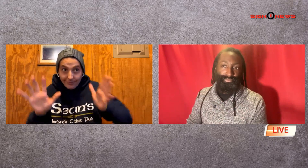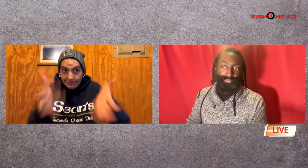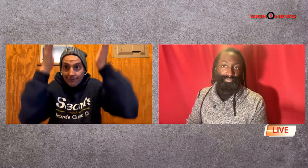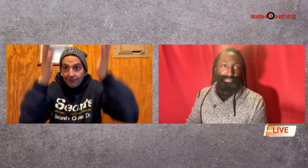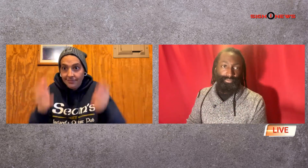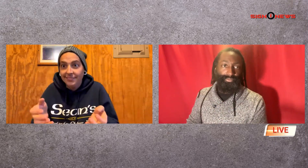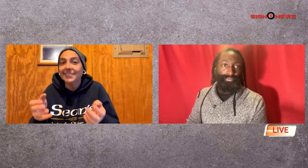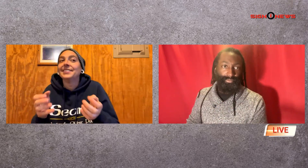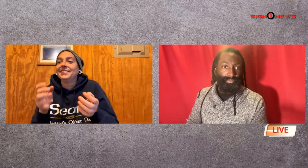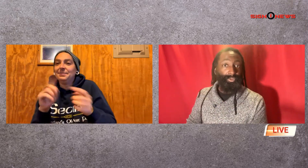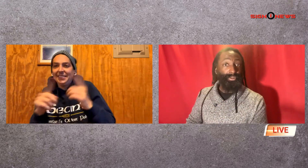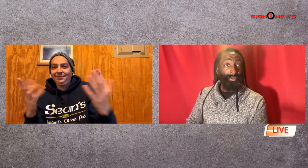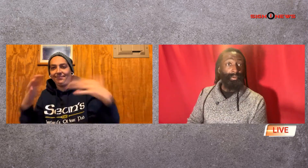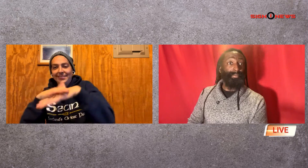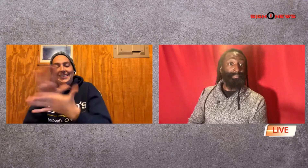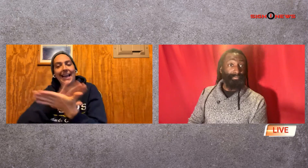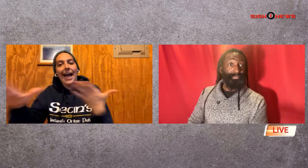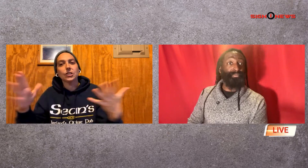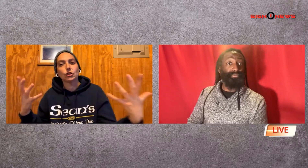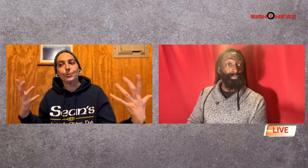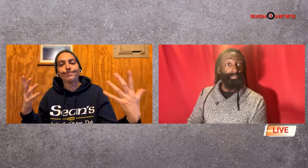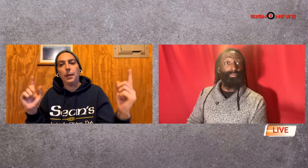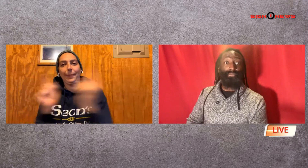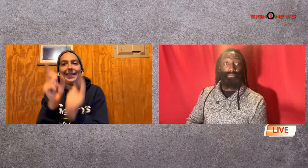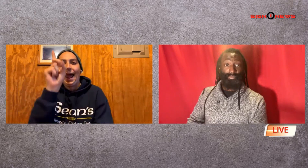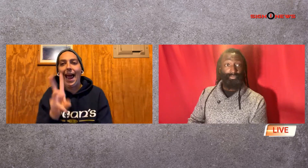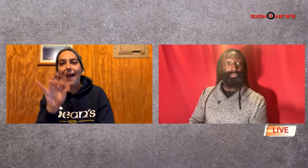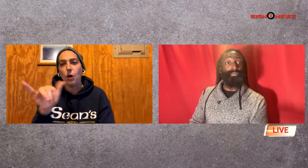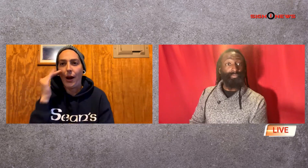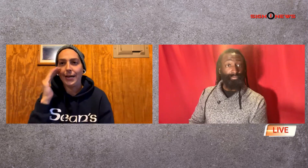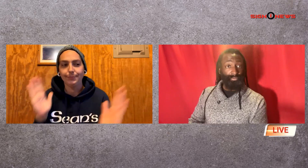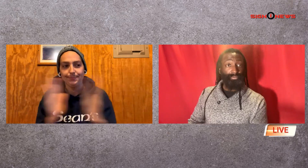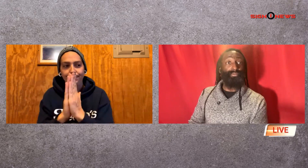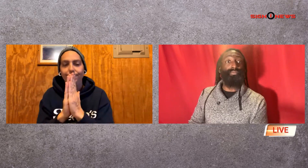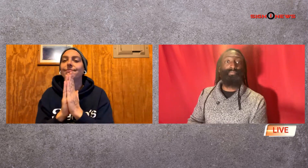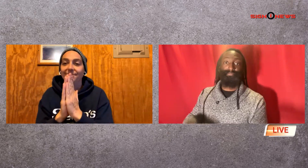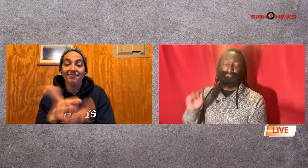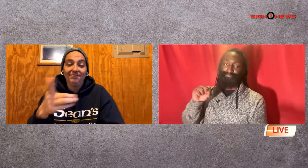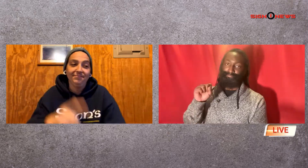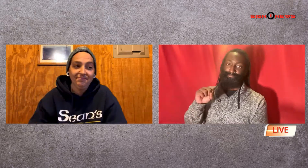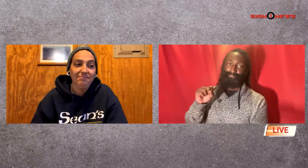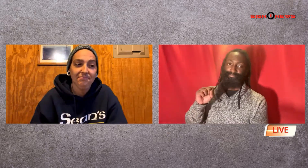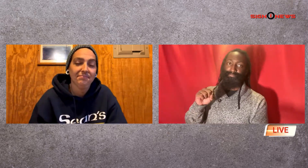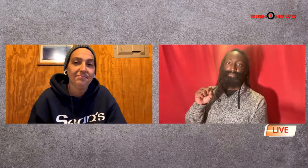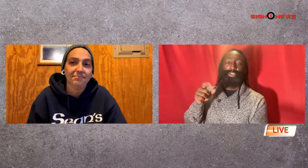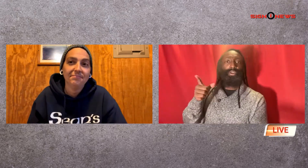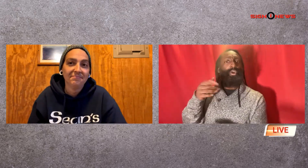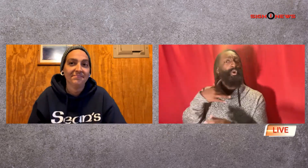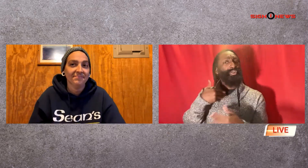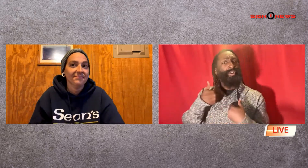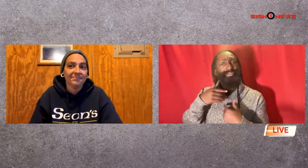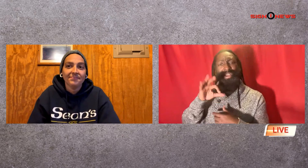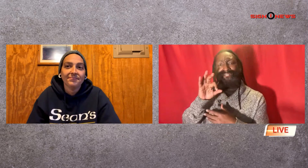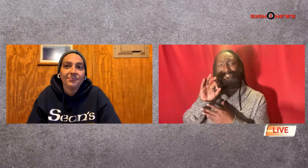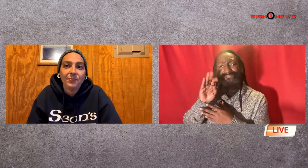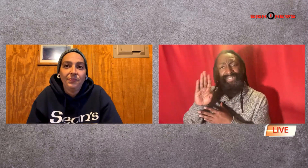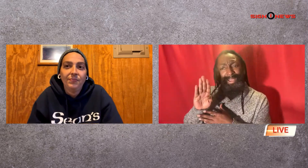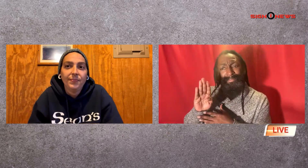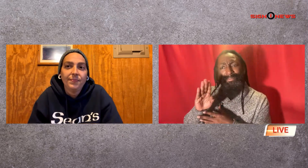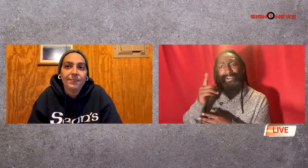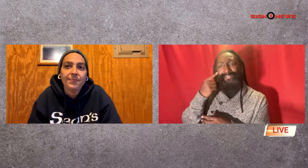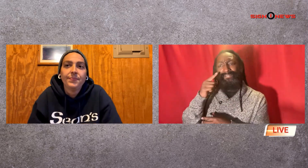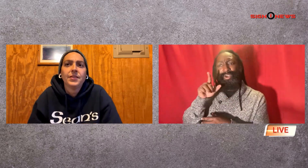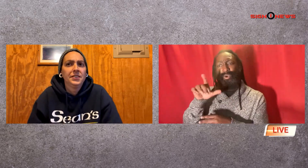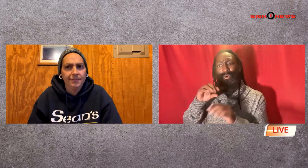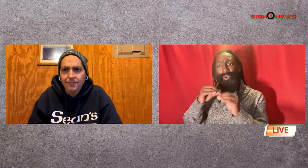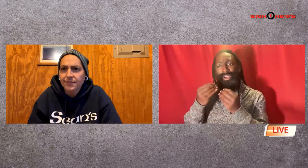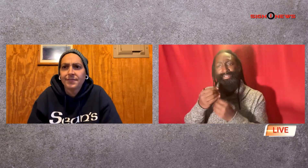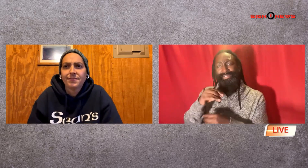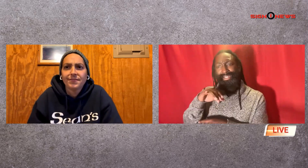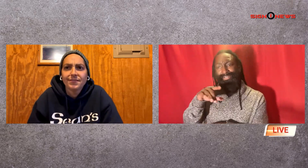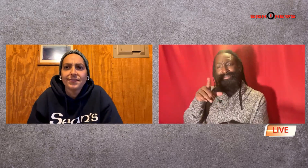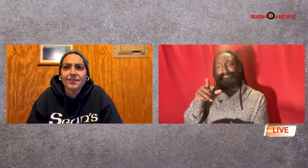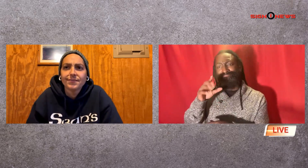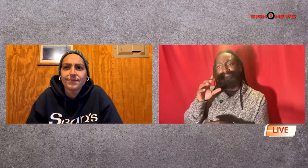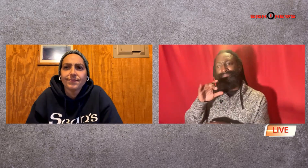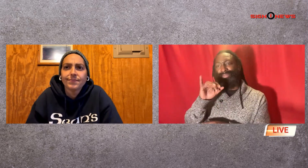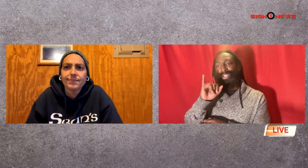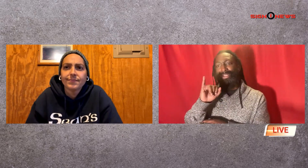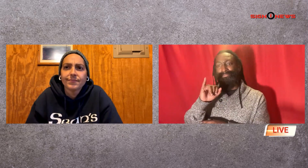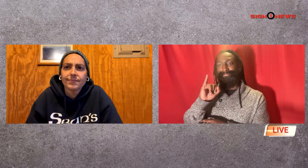your power to uplift the community but it's nice to meet us halfway also on Facebook and